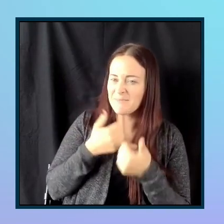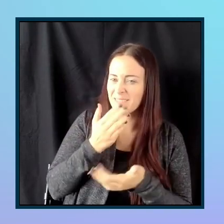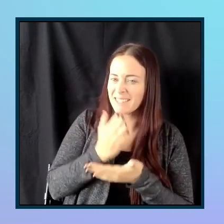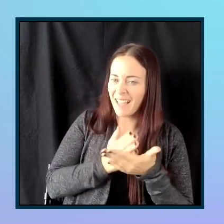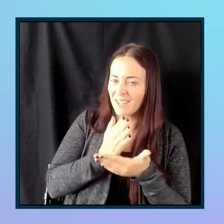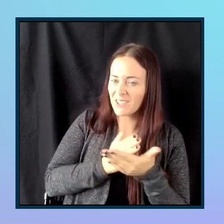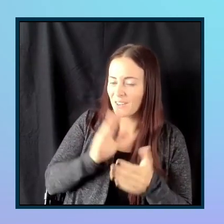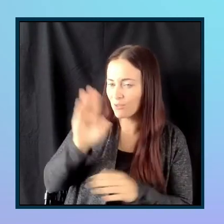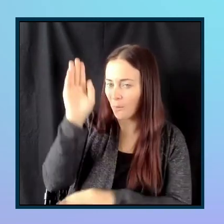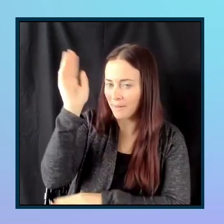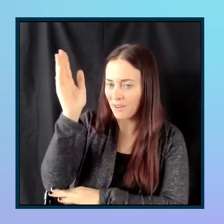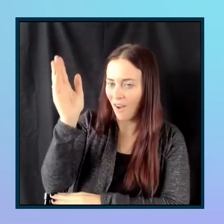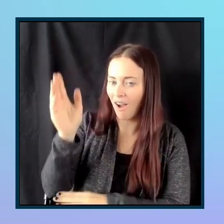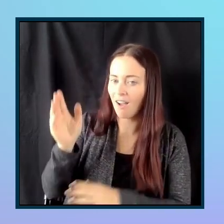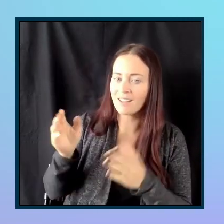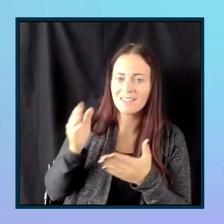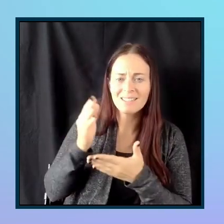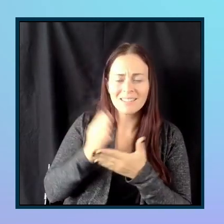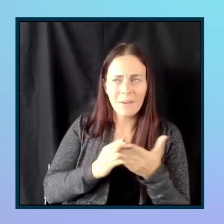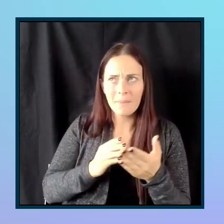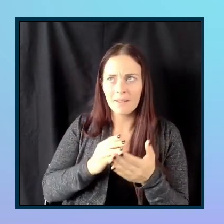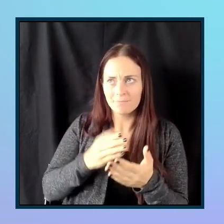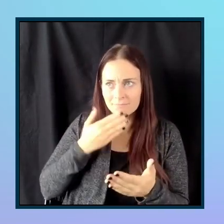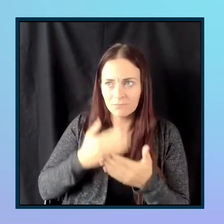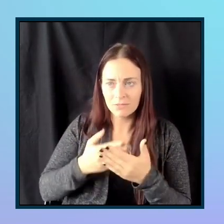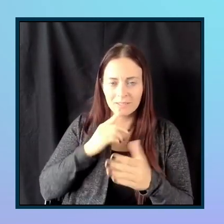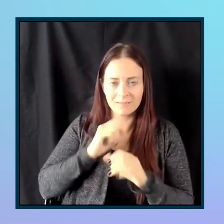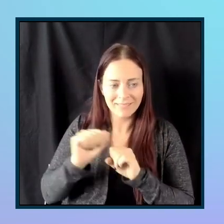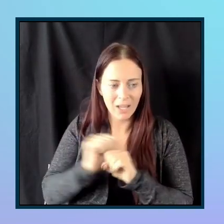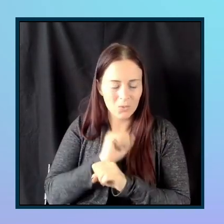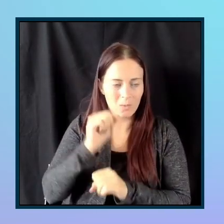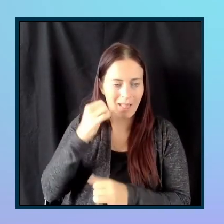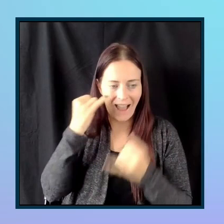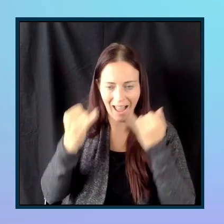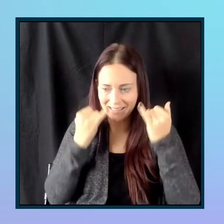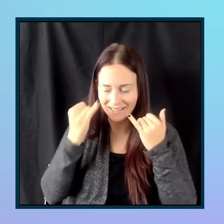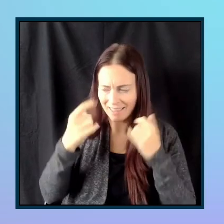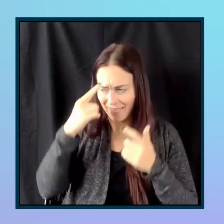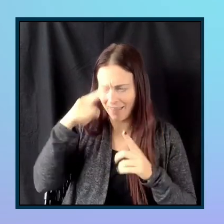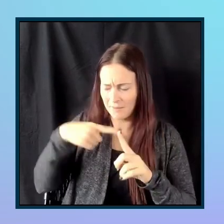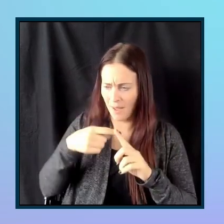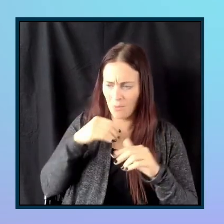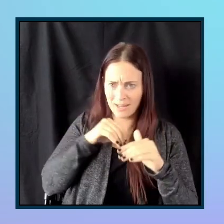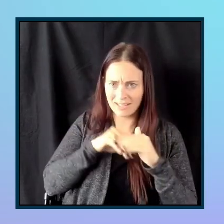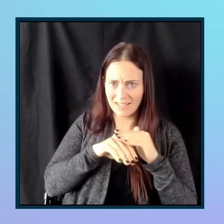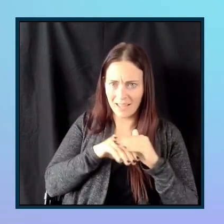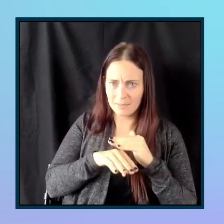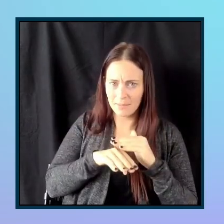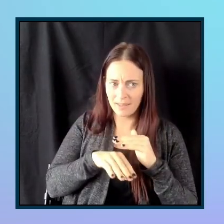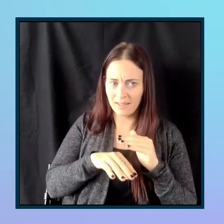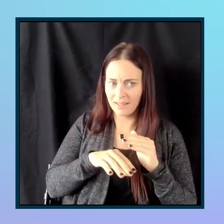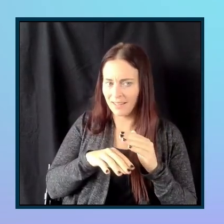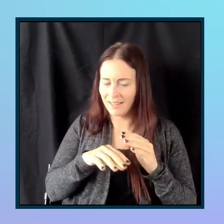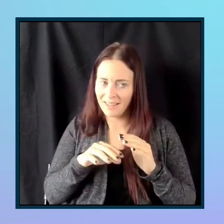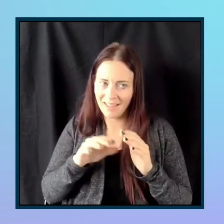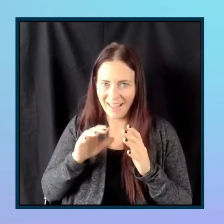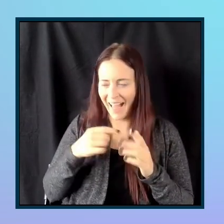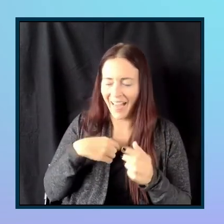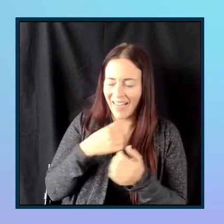It kind of gives you some actionable items to think about accessibility in roles that you're comfortable with. So I just loved how you brought that out.